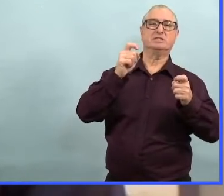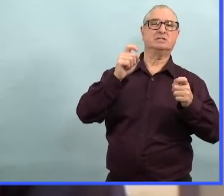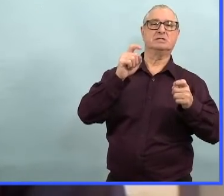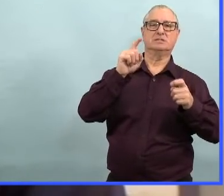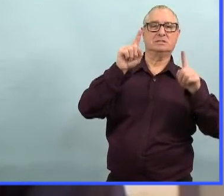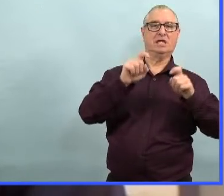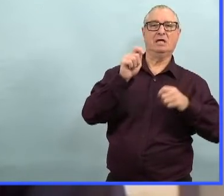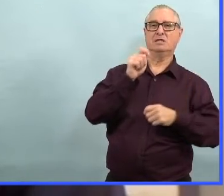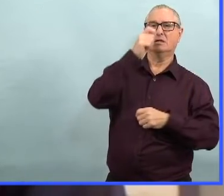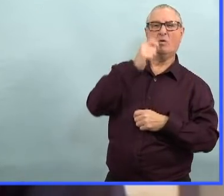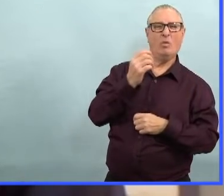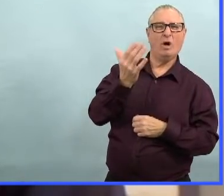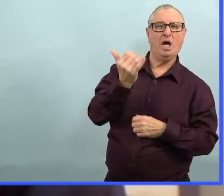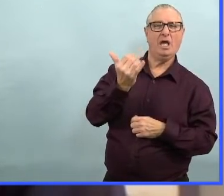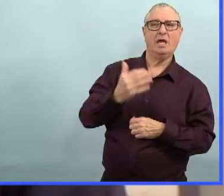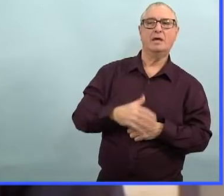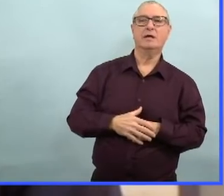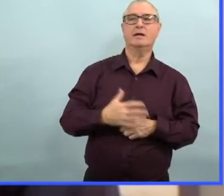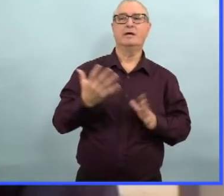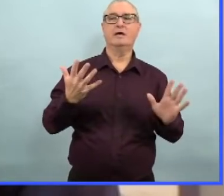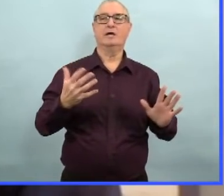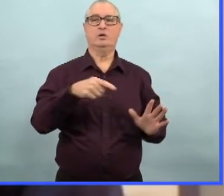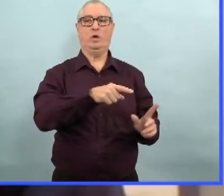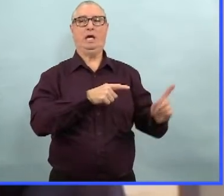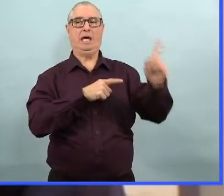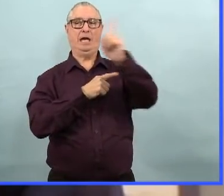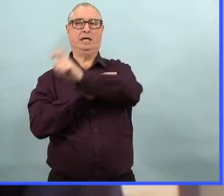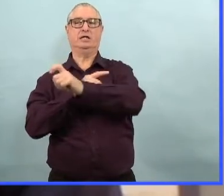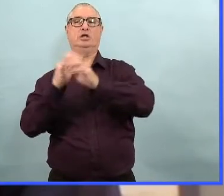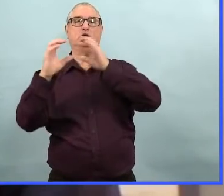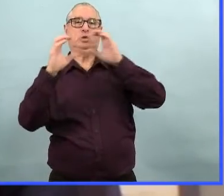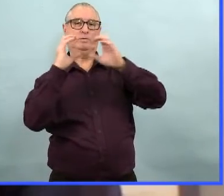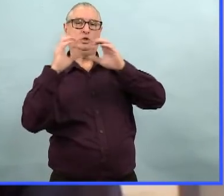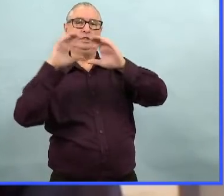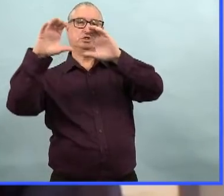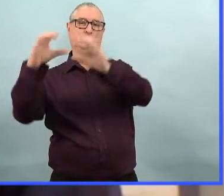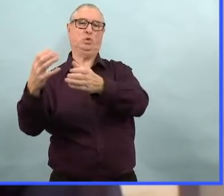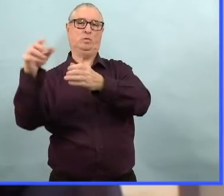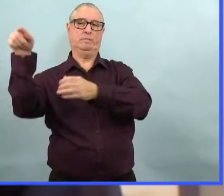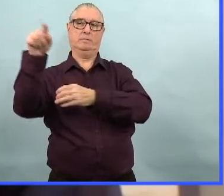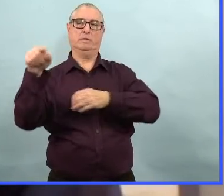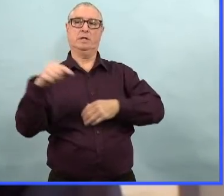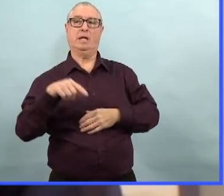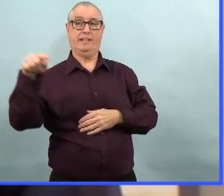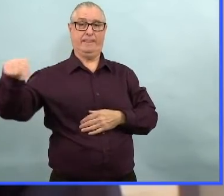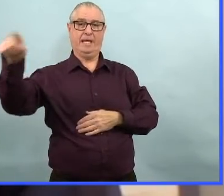we can get you uh on that you know our messaging again is that the um you know for for the most